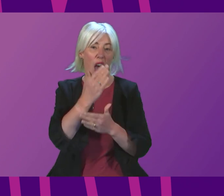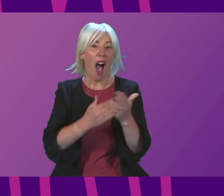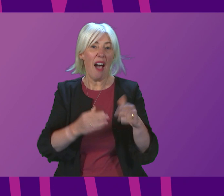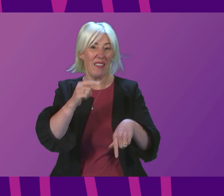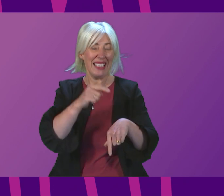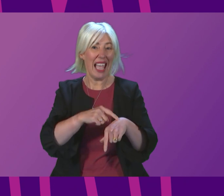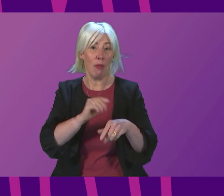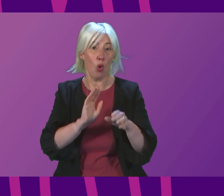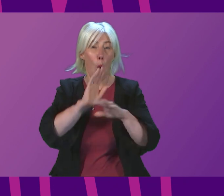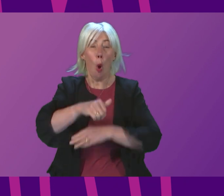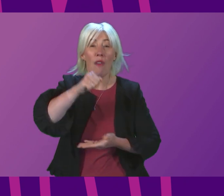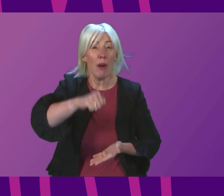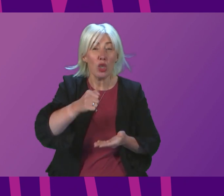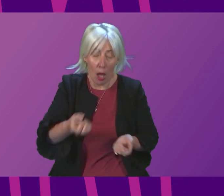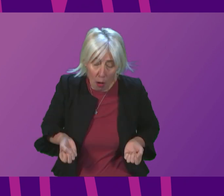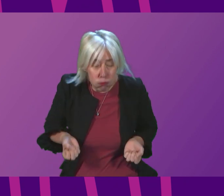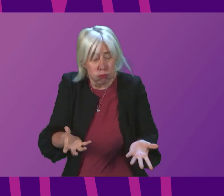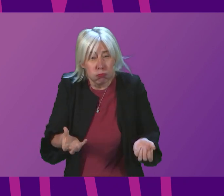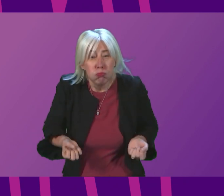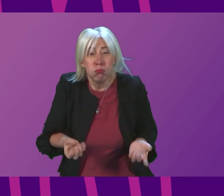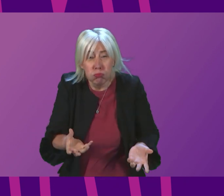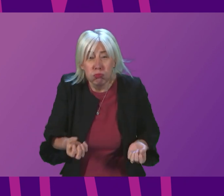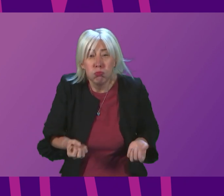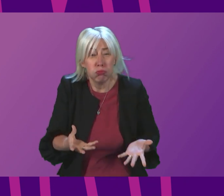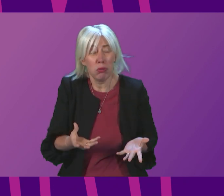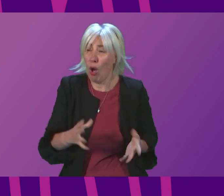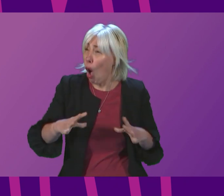Hundreds of millions of pounds of taxpayers’ money have already been wasted.